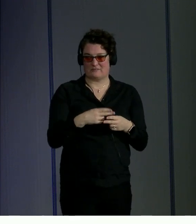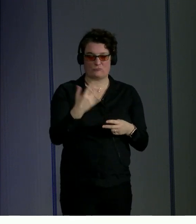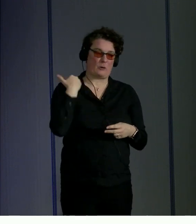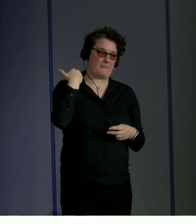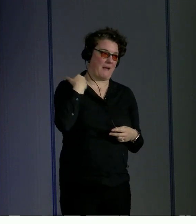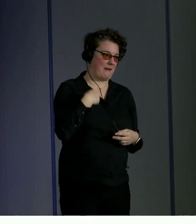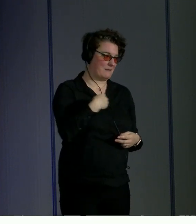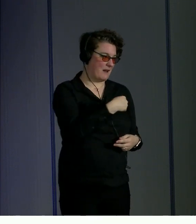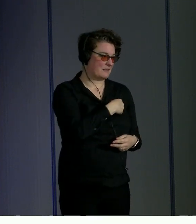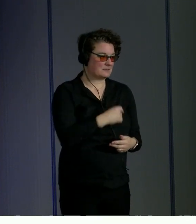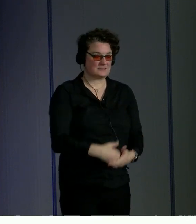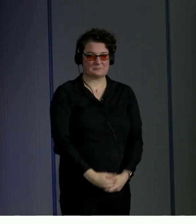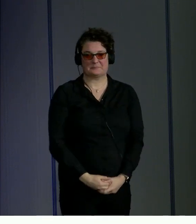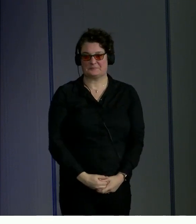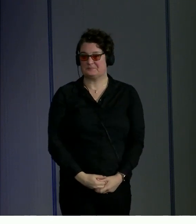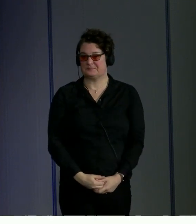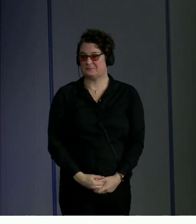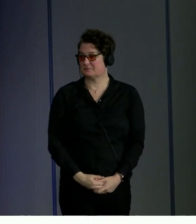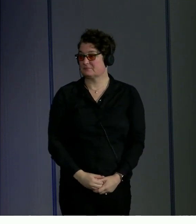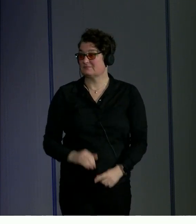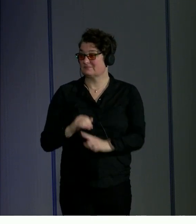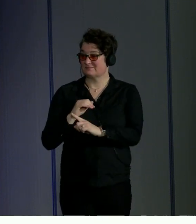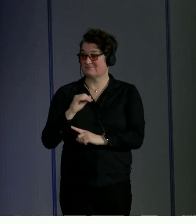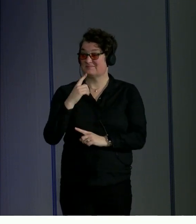Thank you, everyone. (Applauds)